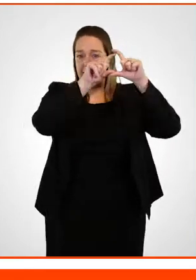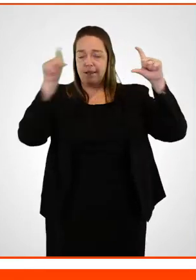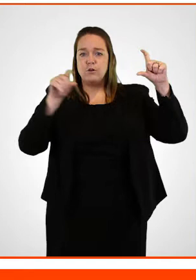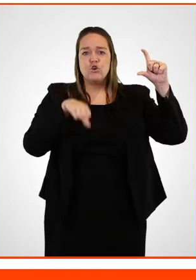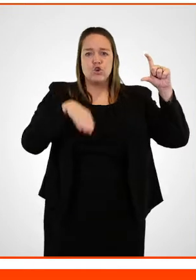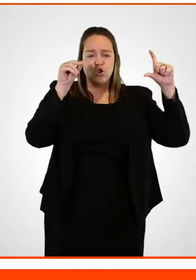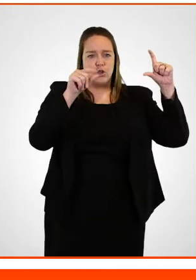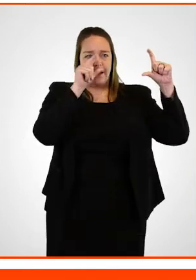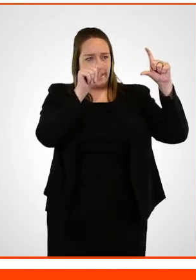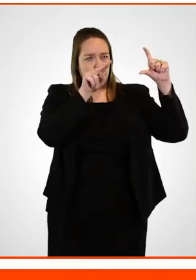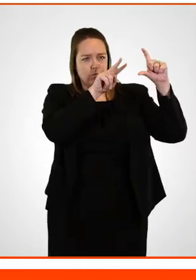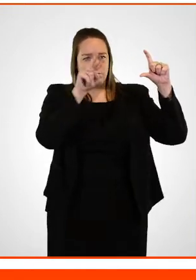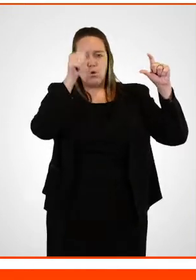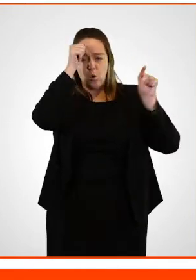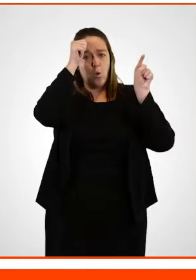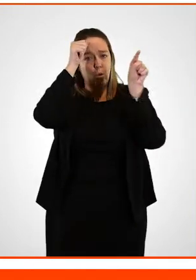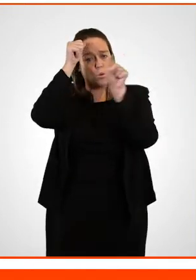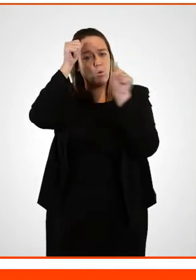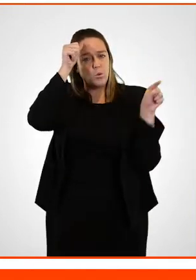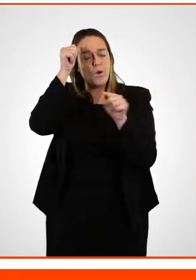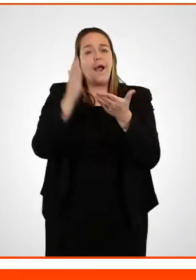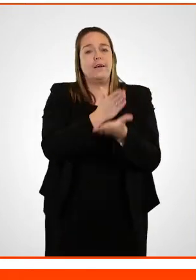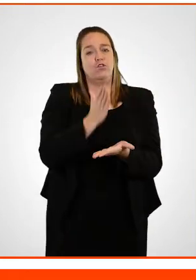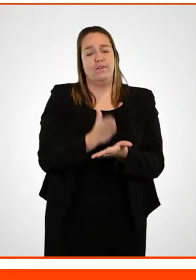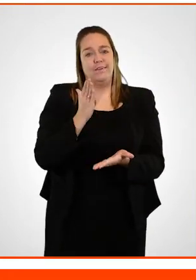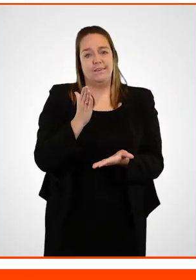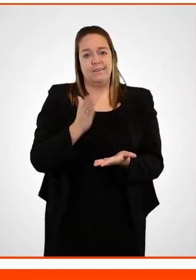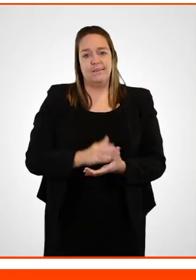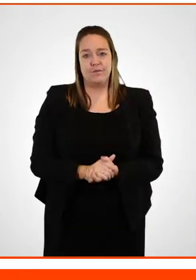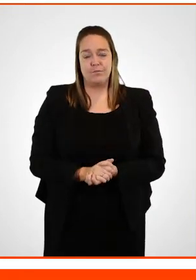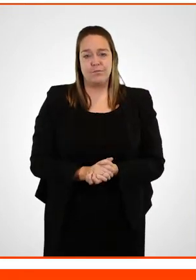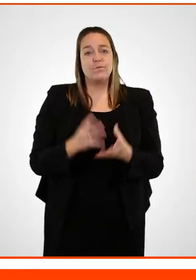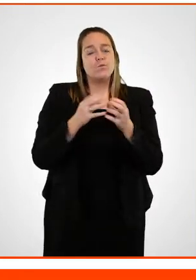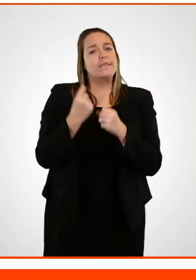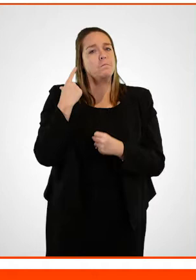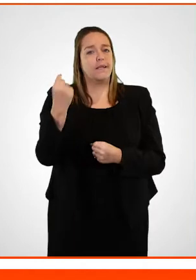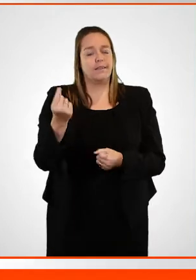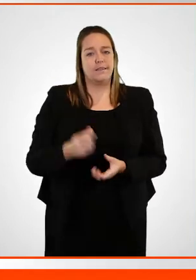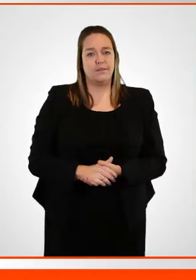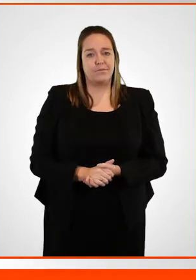can identify accurately and with speed.